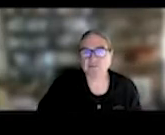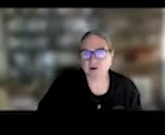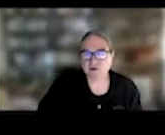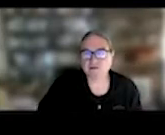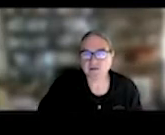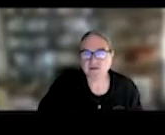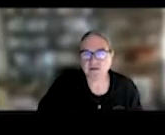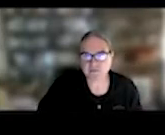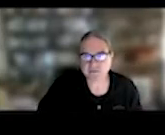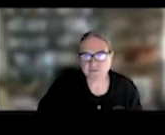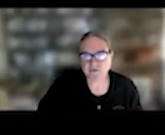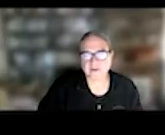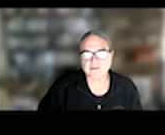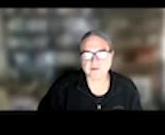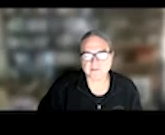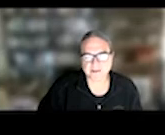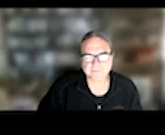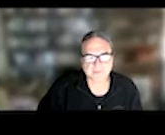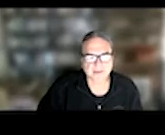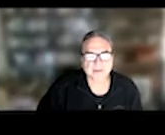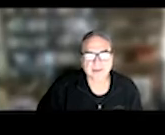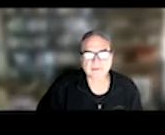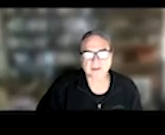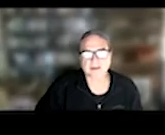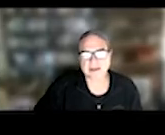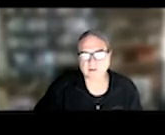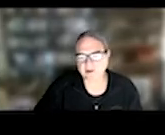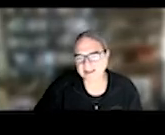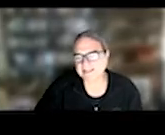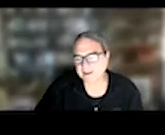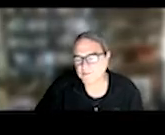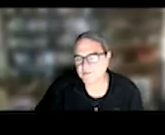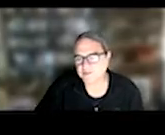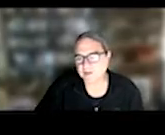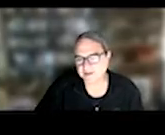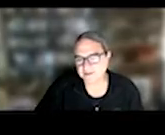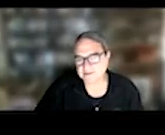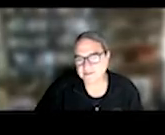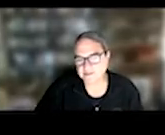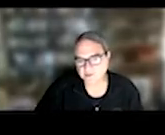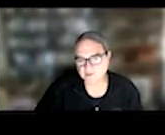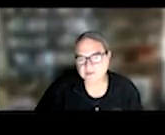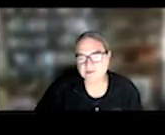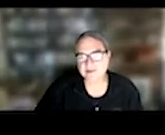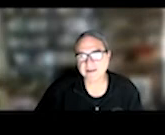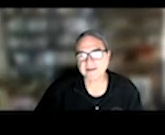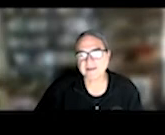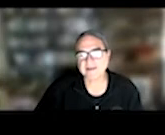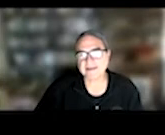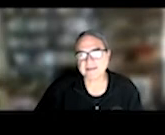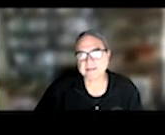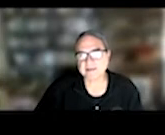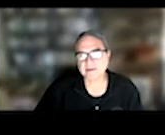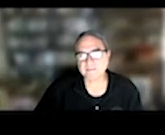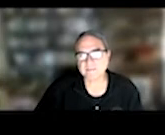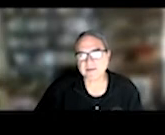as part of the South Dakota Health survey and we had over 8,000 respondents to this survey and of